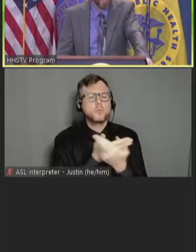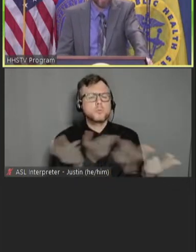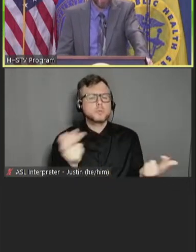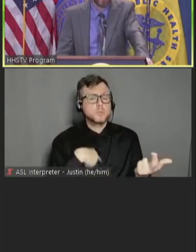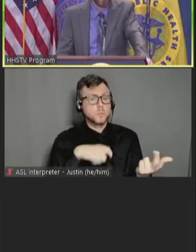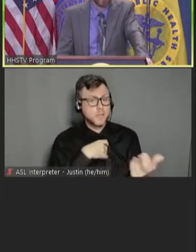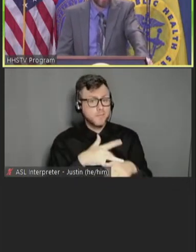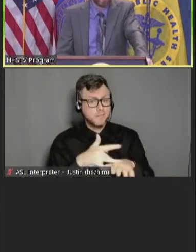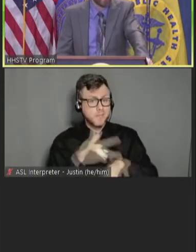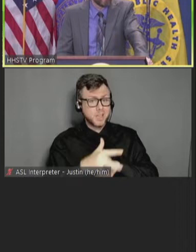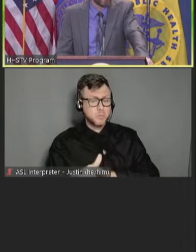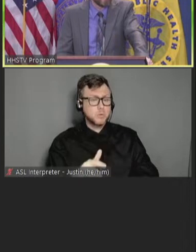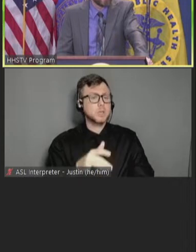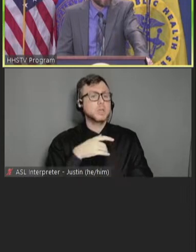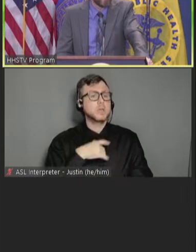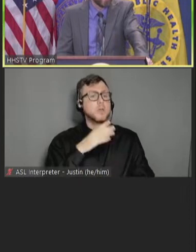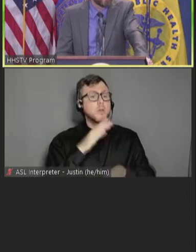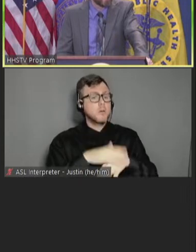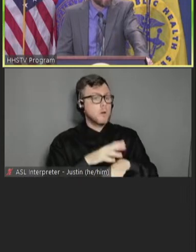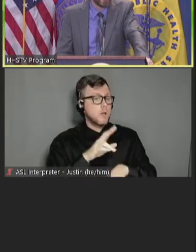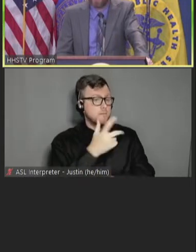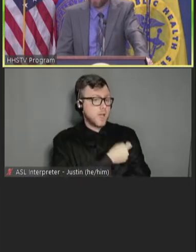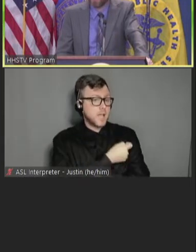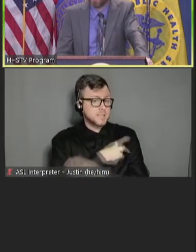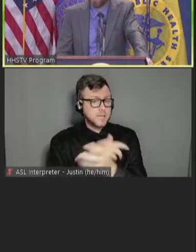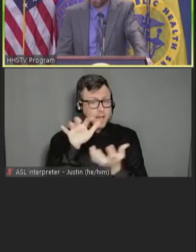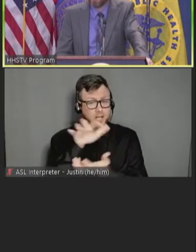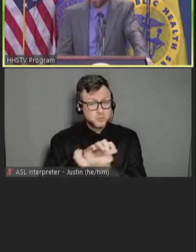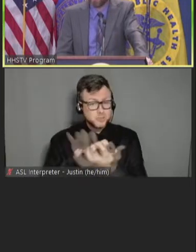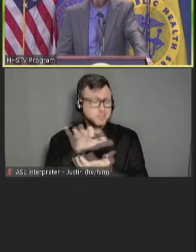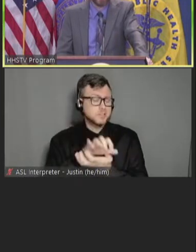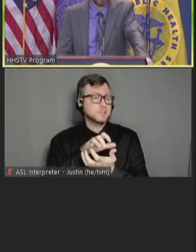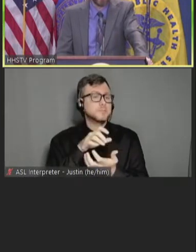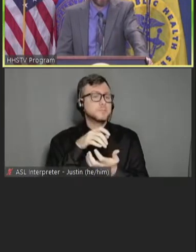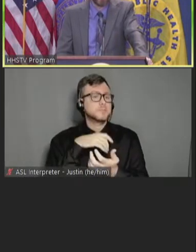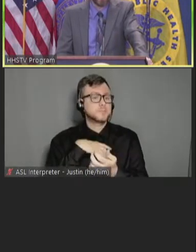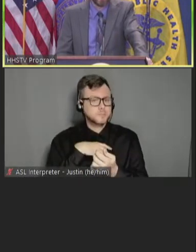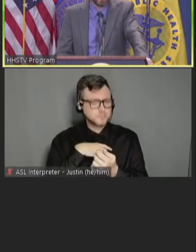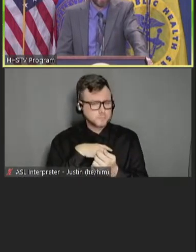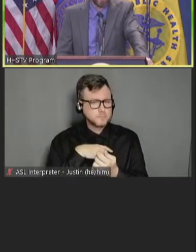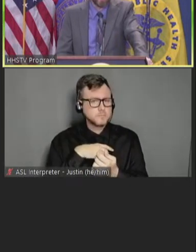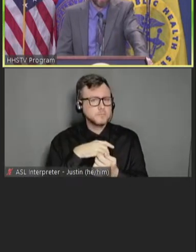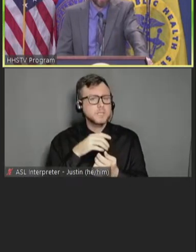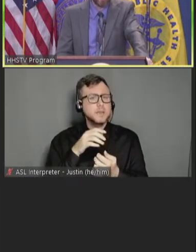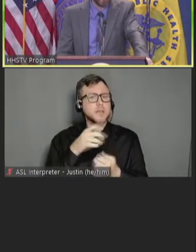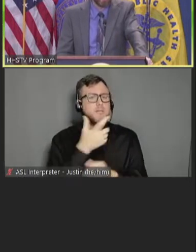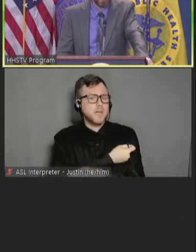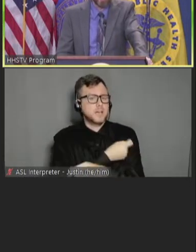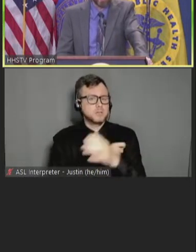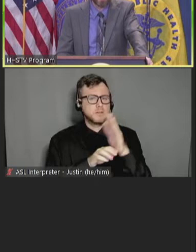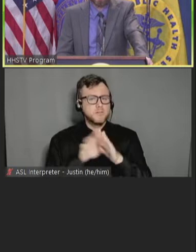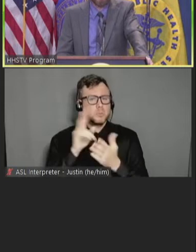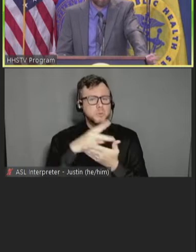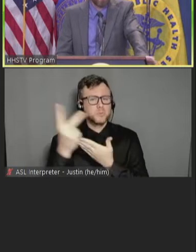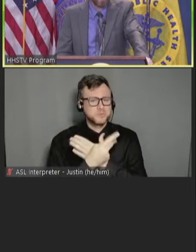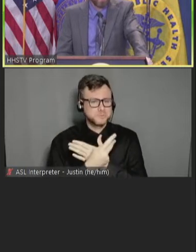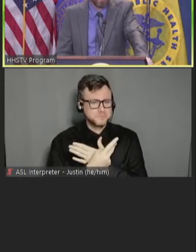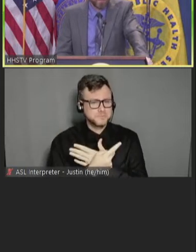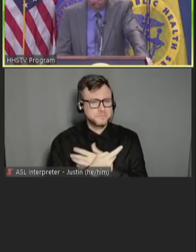available on vaccine adjuvants and vaccine development programs. All right, thank you.